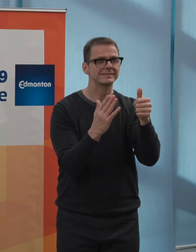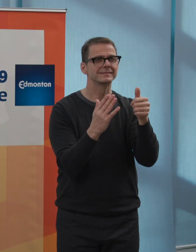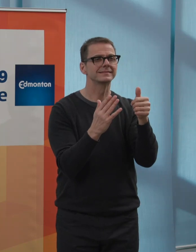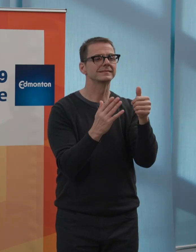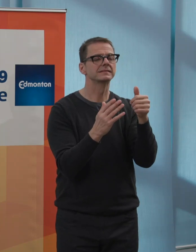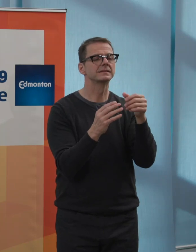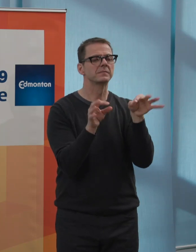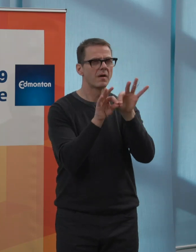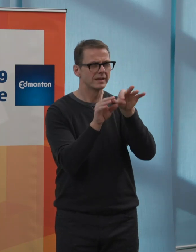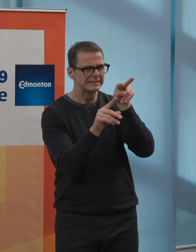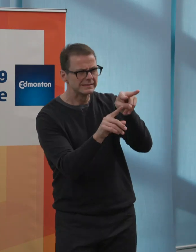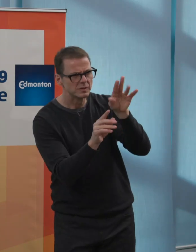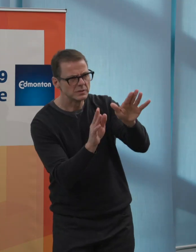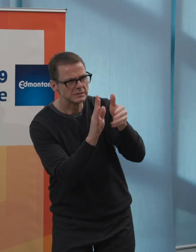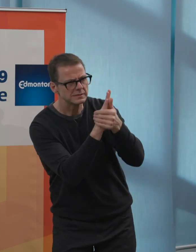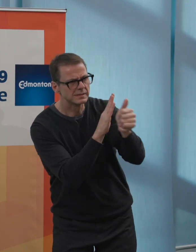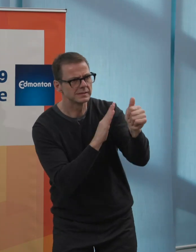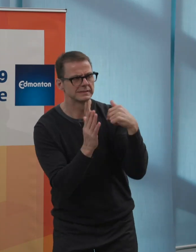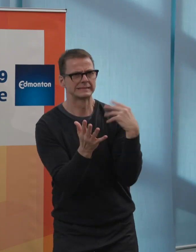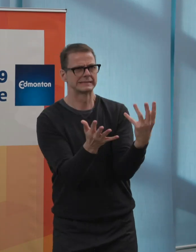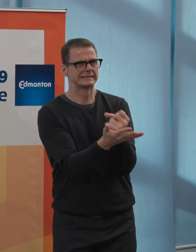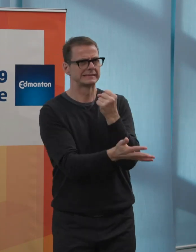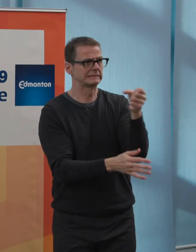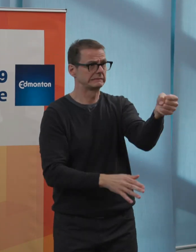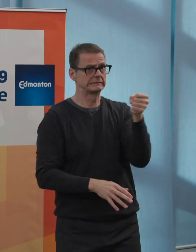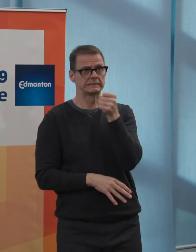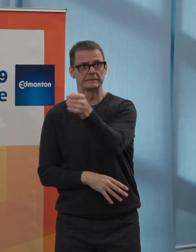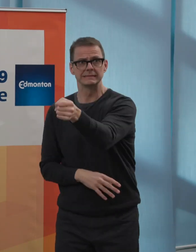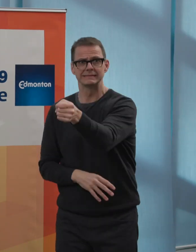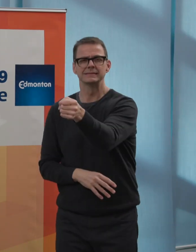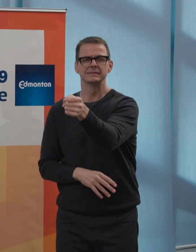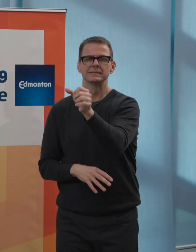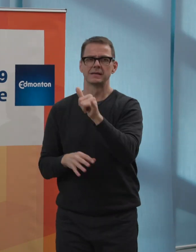dustin but certainly certainly an ongoing body of work and when you